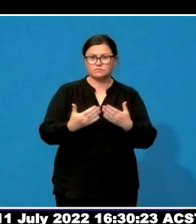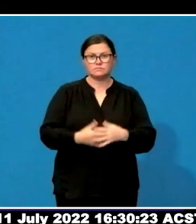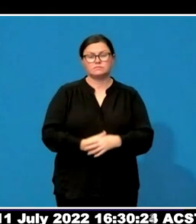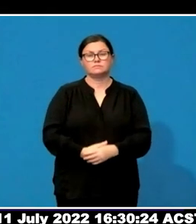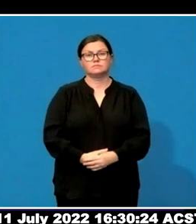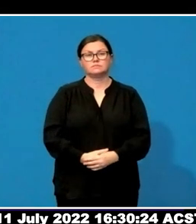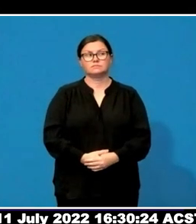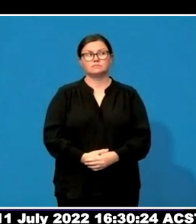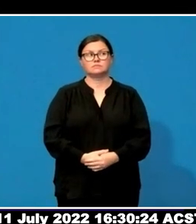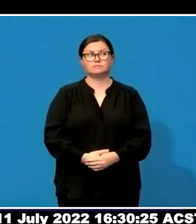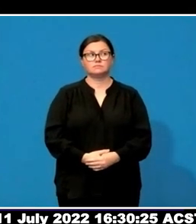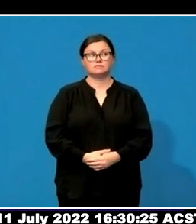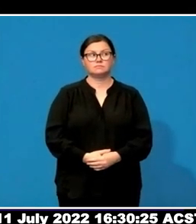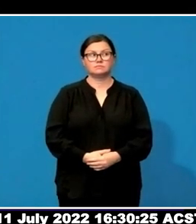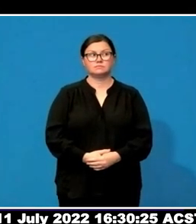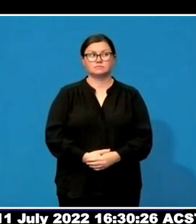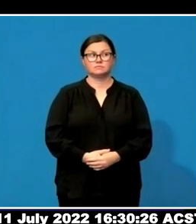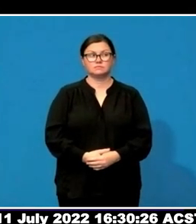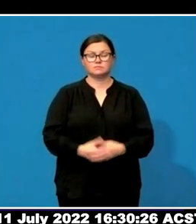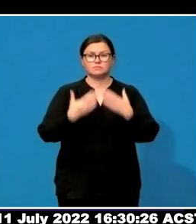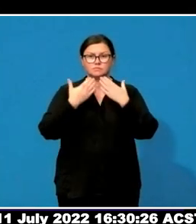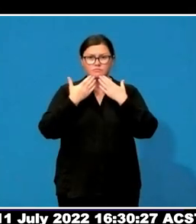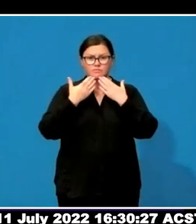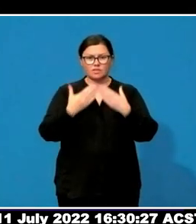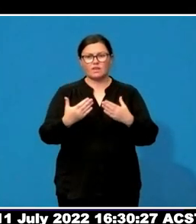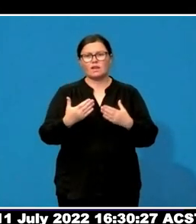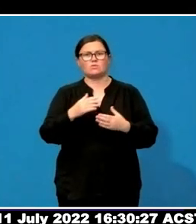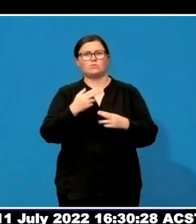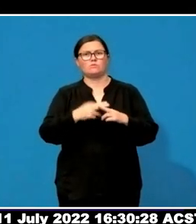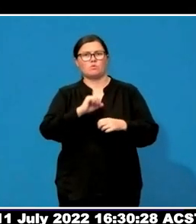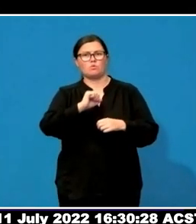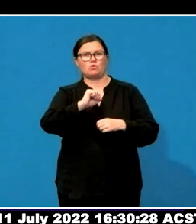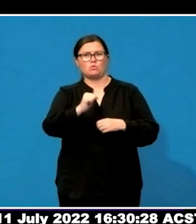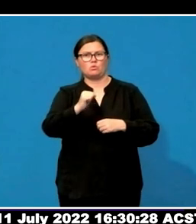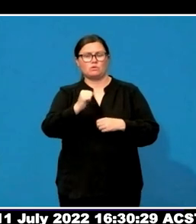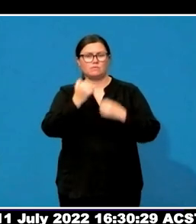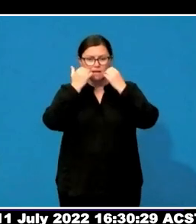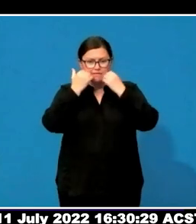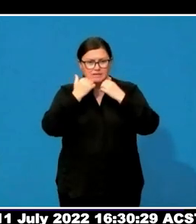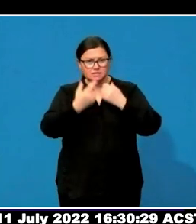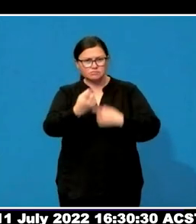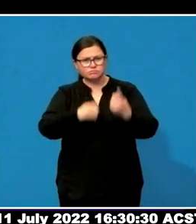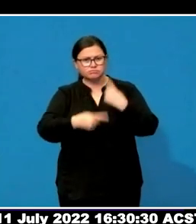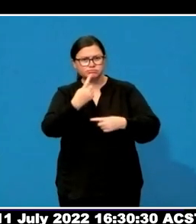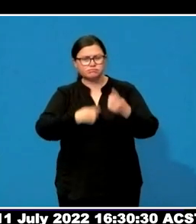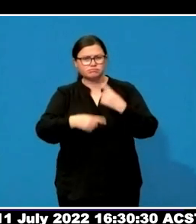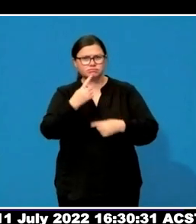Thank you very much for the really interesting and helpful evidence you have given today, not just the statement but your oral evidence.